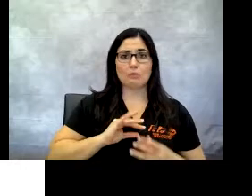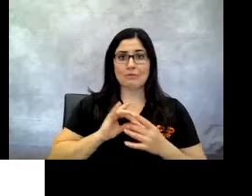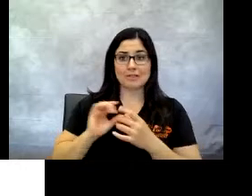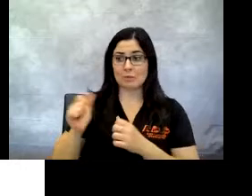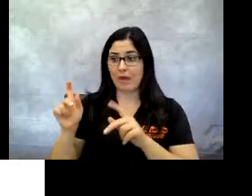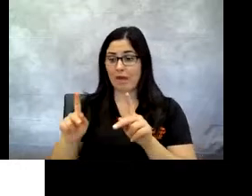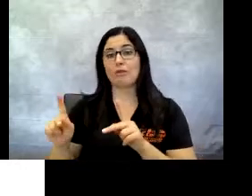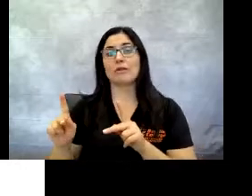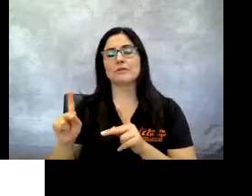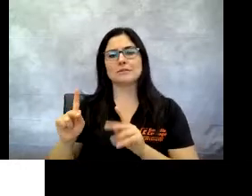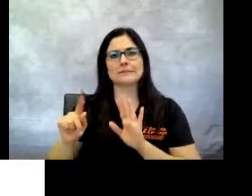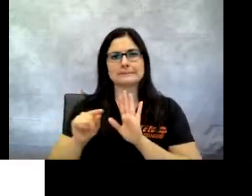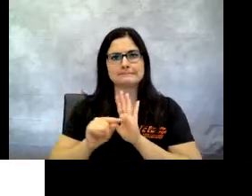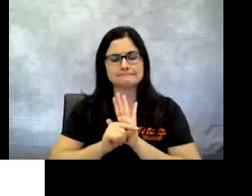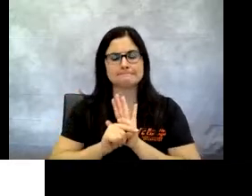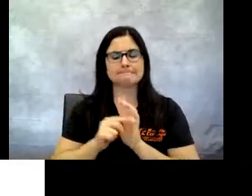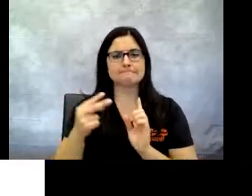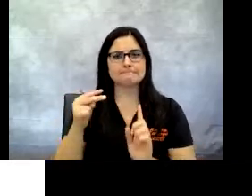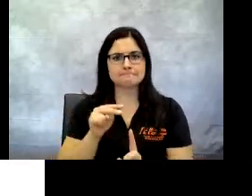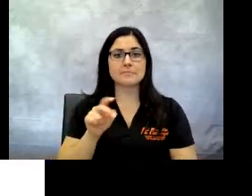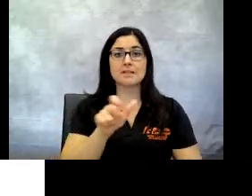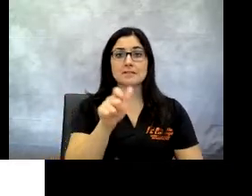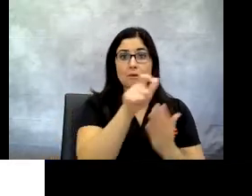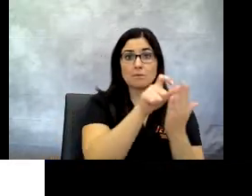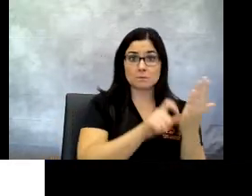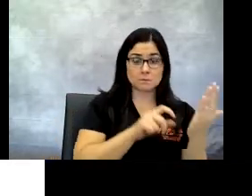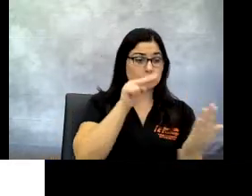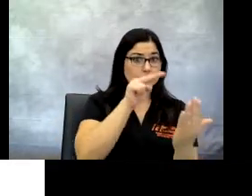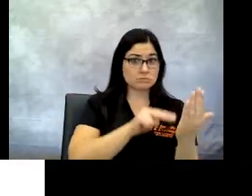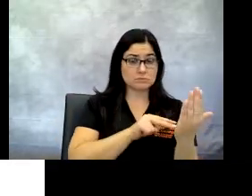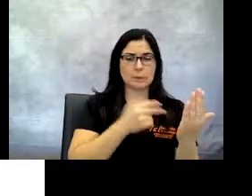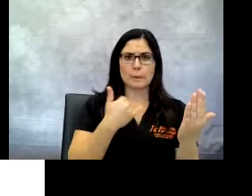The same magazine article that I read an individual shared an experience that they had.